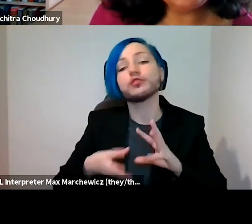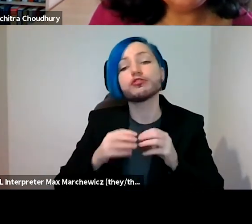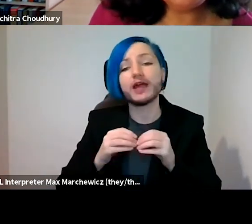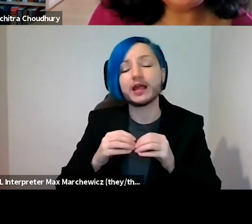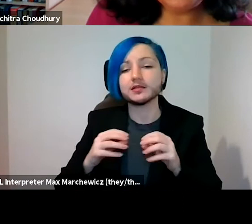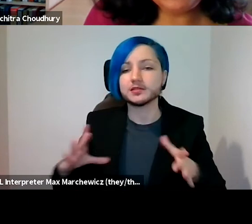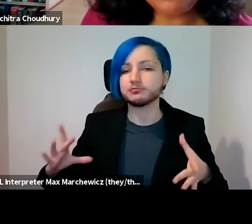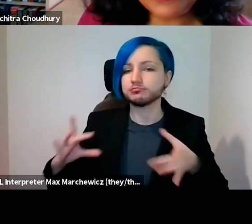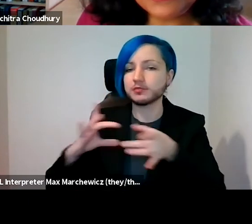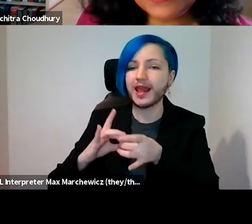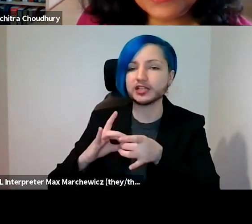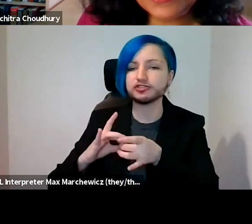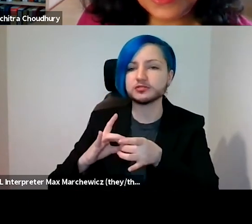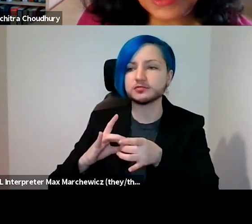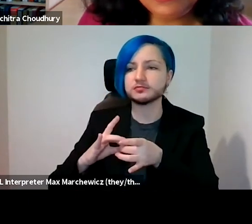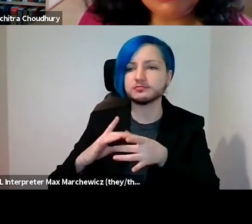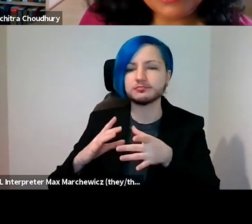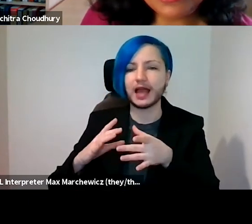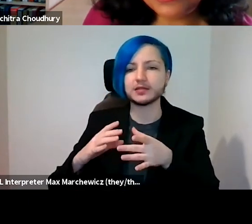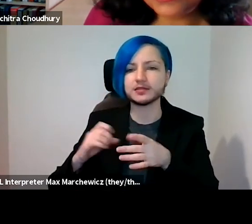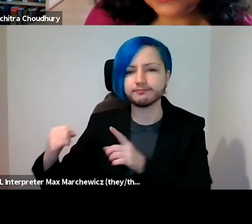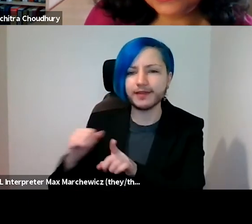between the colonizers and the colonized.